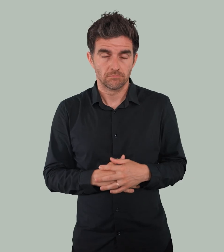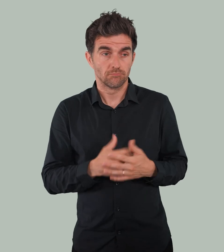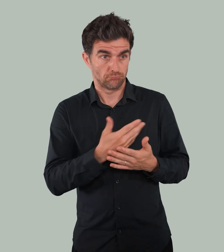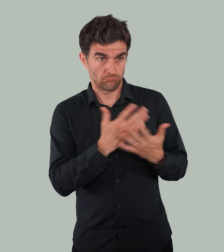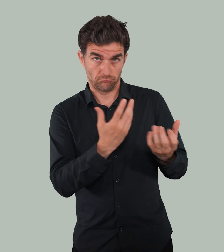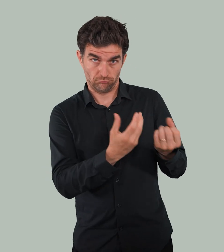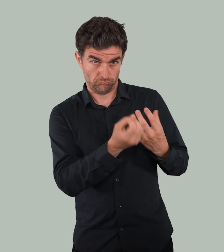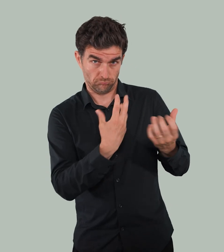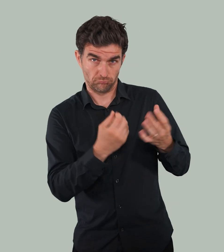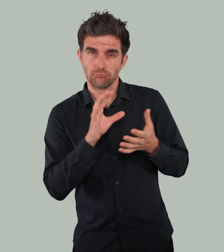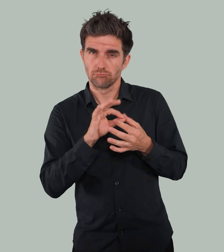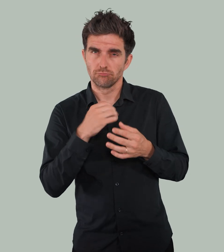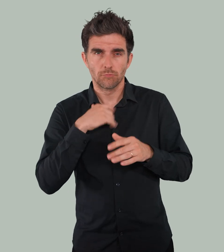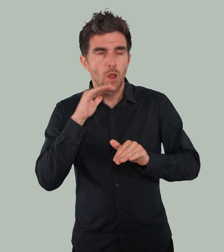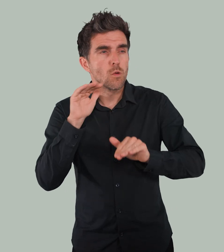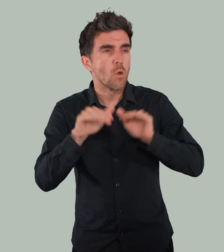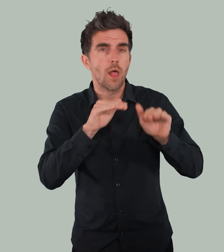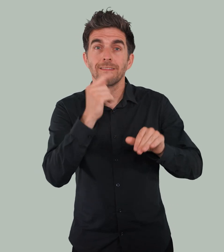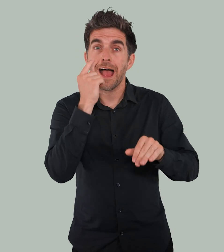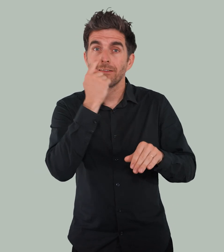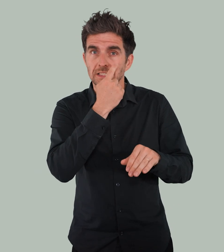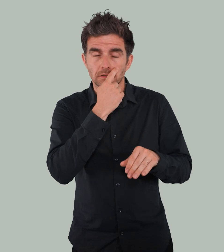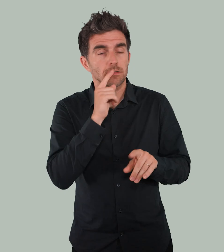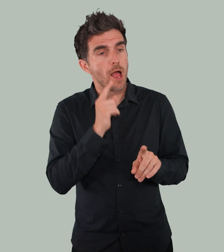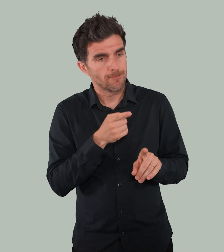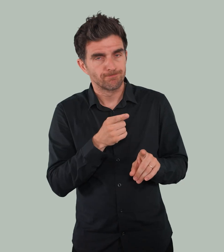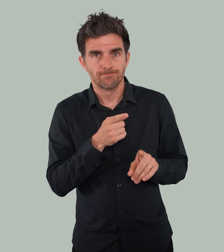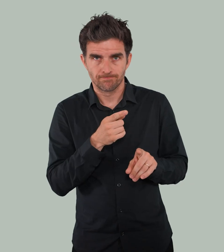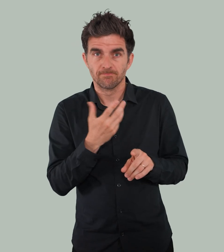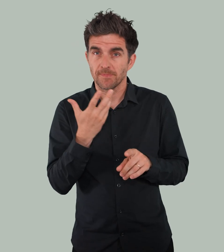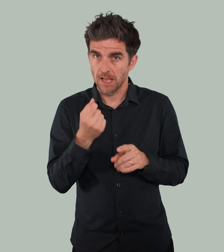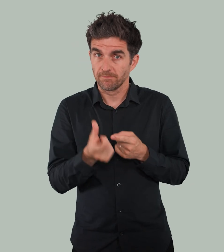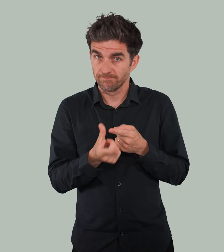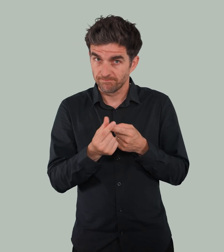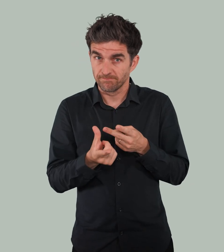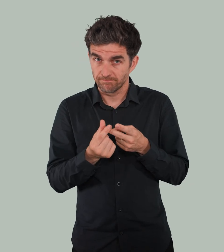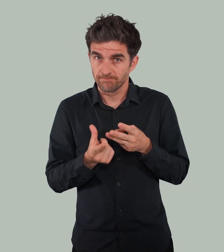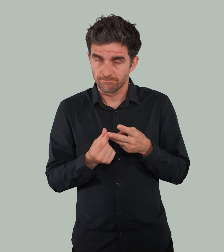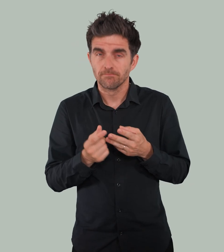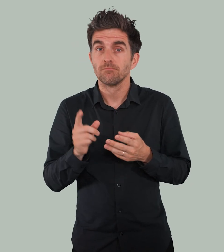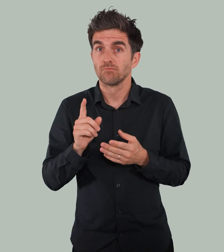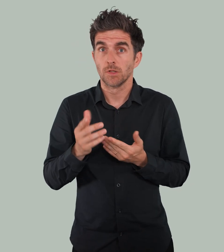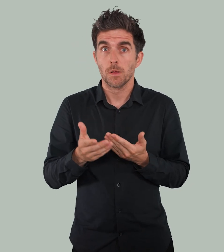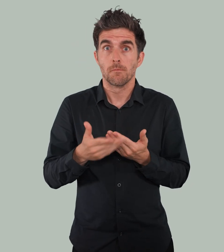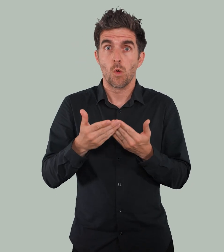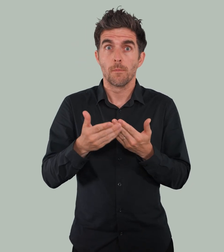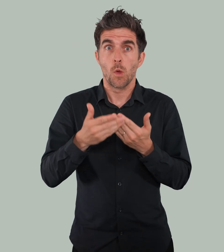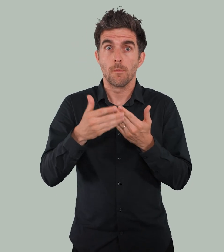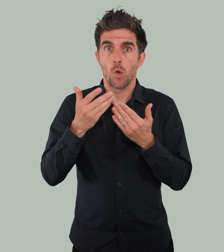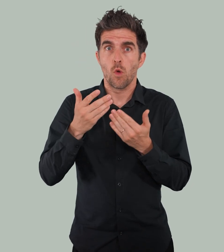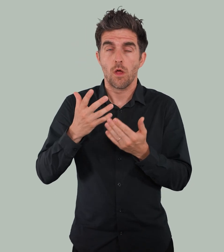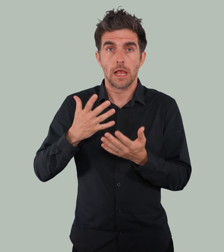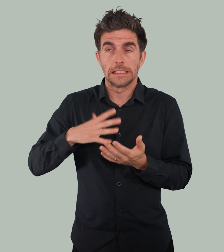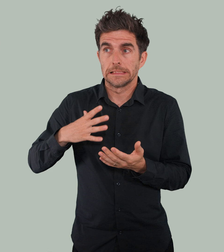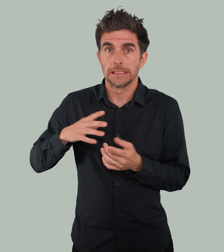70. Respondents to the Call for Evidence suggest that these factors increase reliance